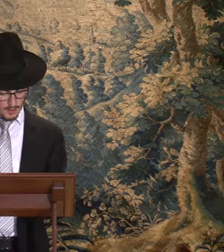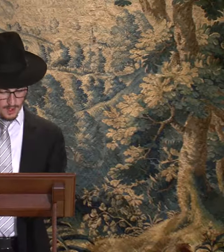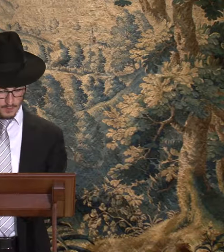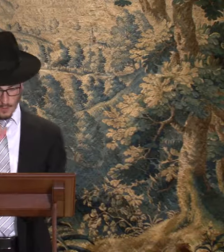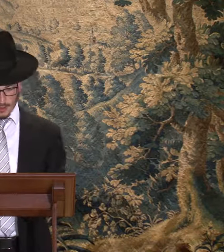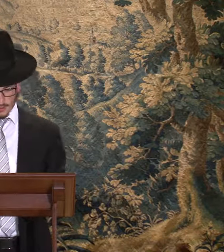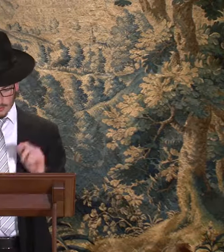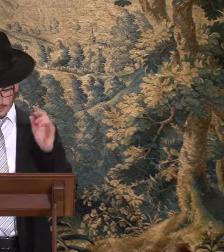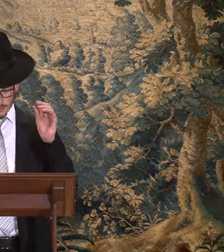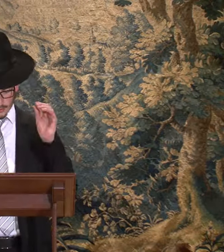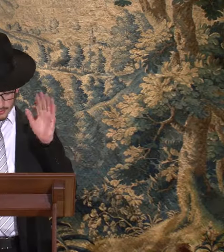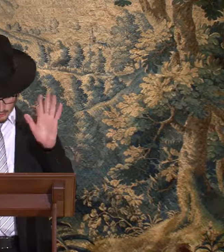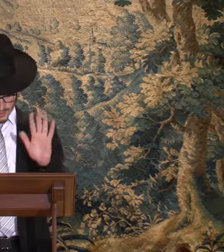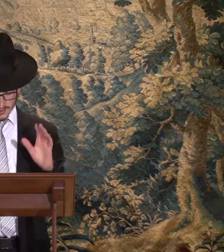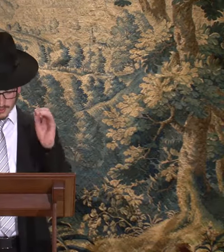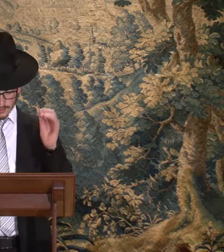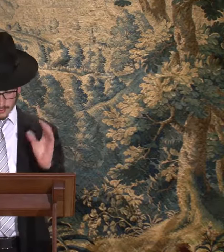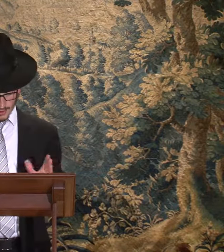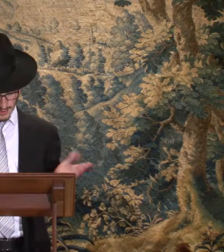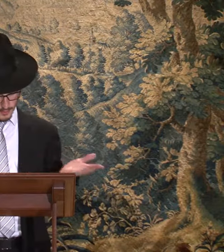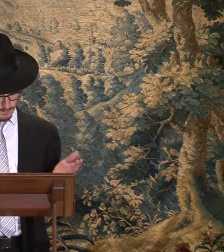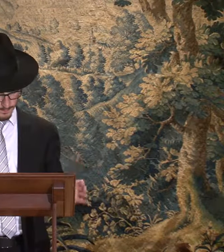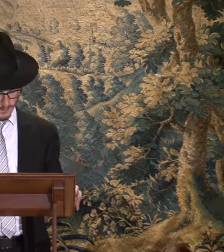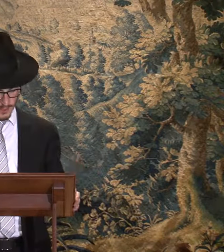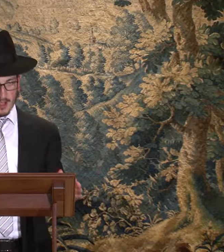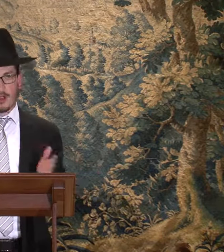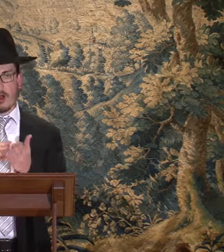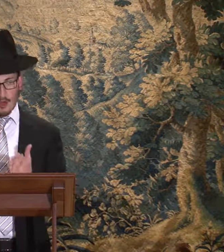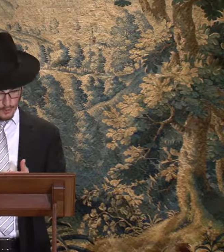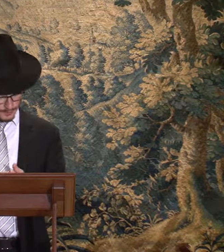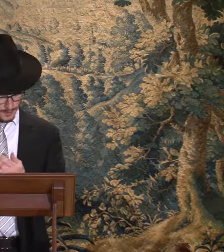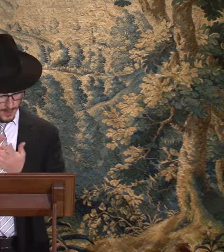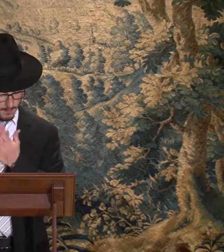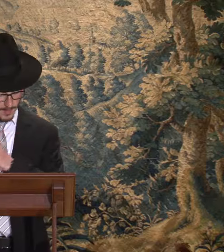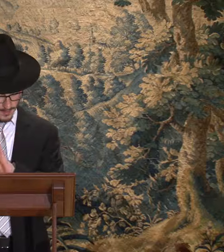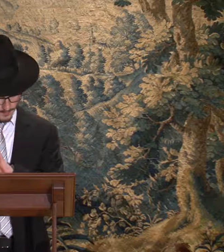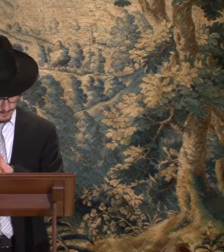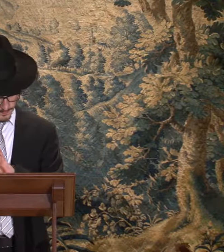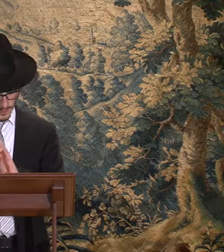mentorship from Rabbi Kakon and all the other incredible teachers here, I learned